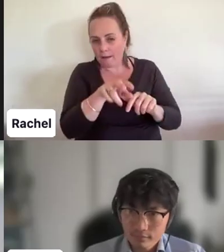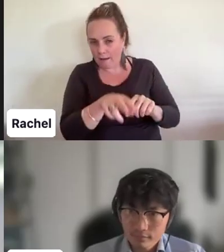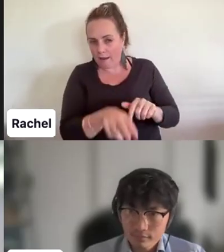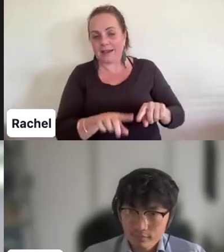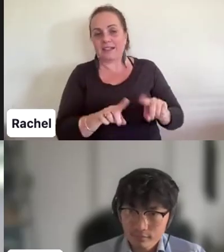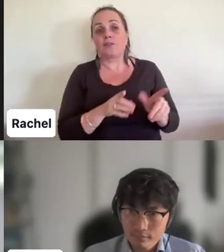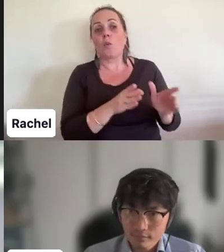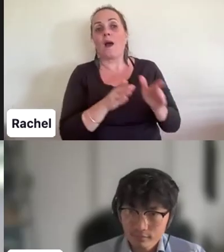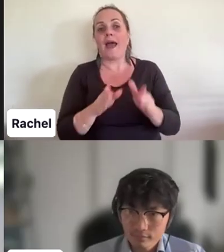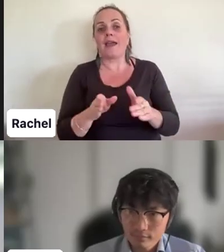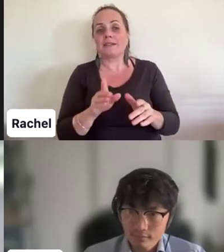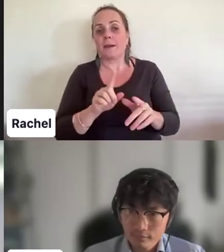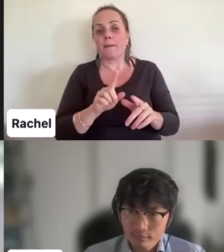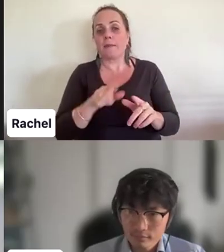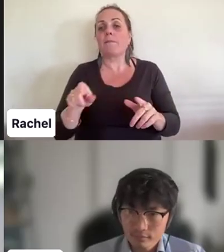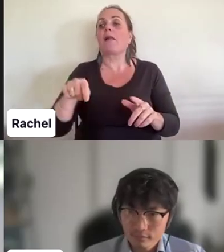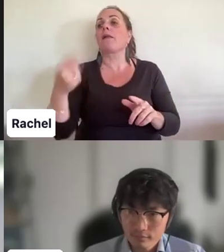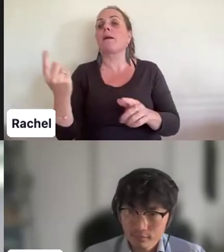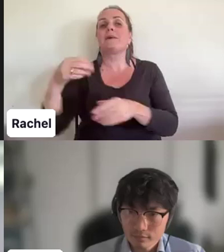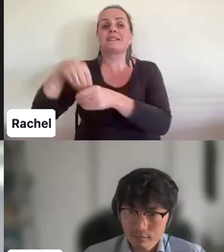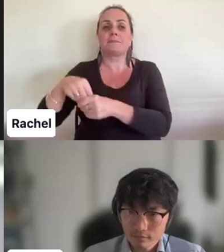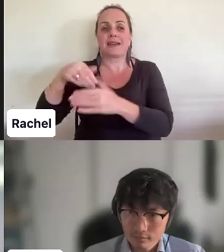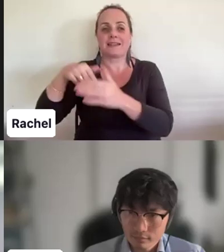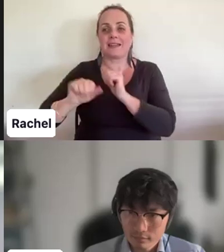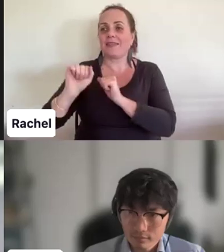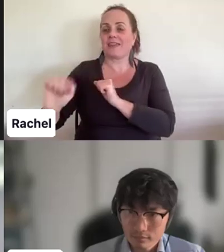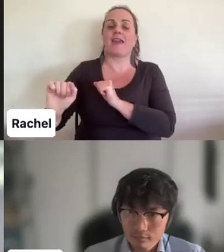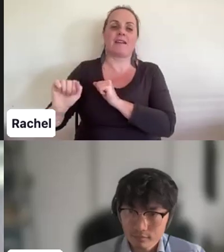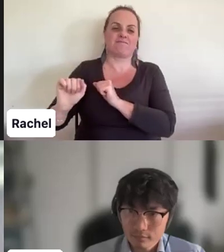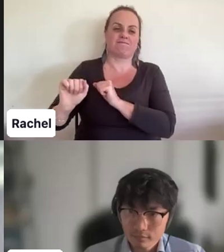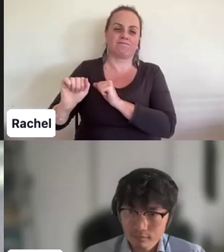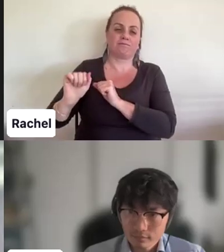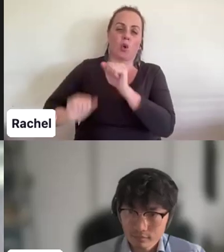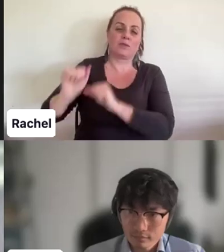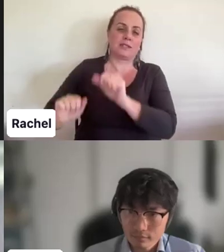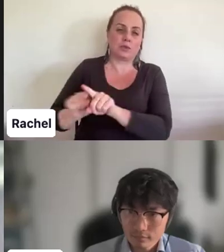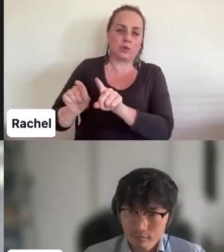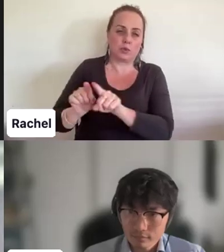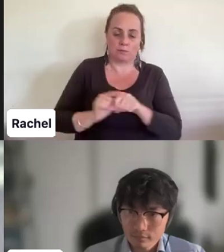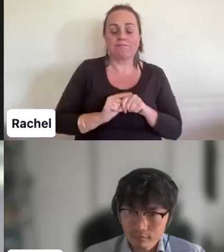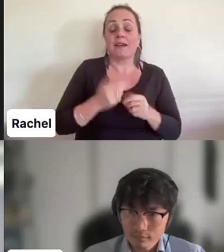have participated in their process themselves as well. So thank you and I'll hand back to you,